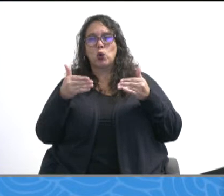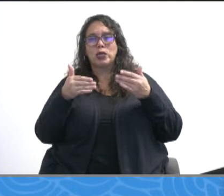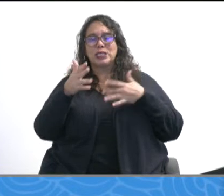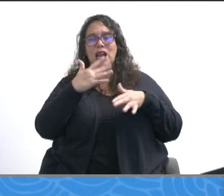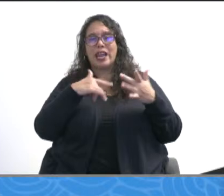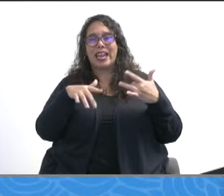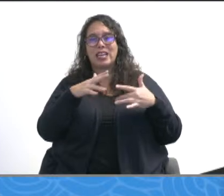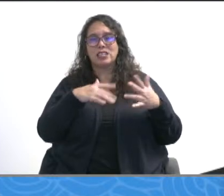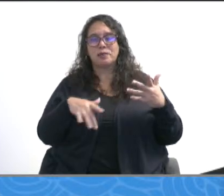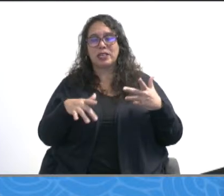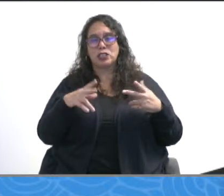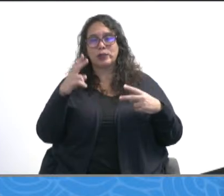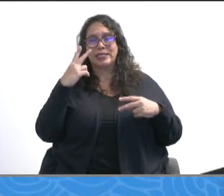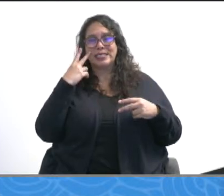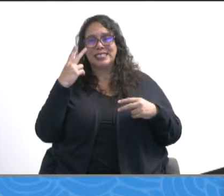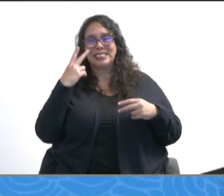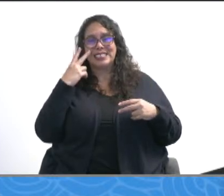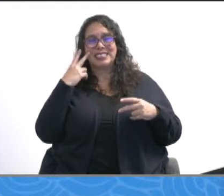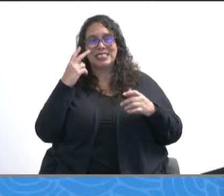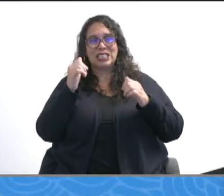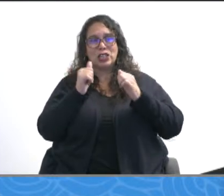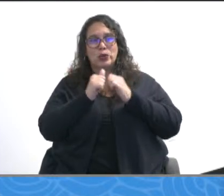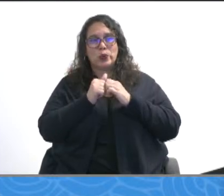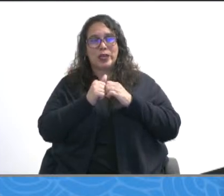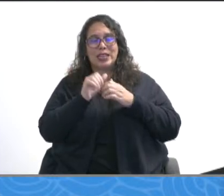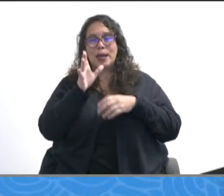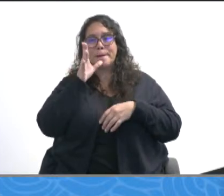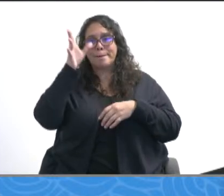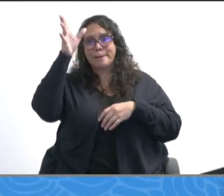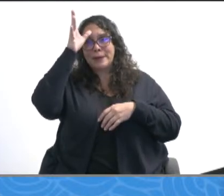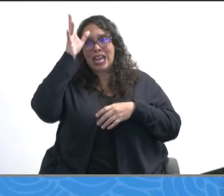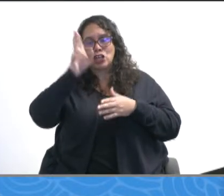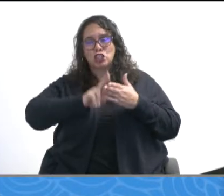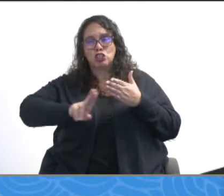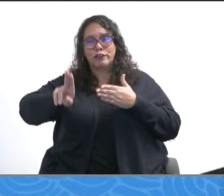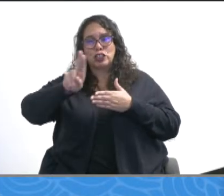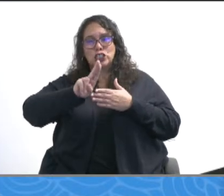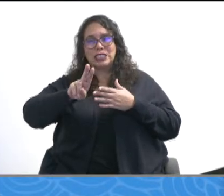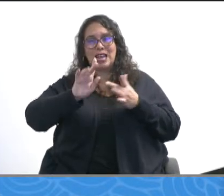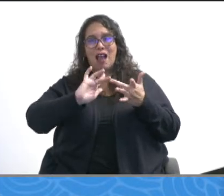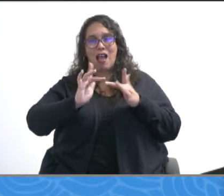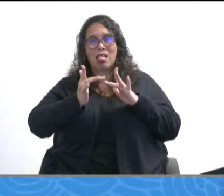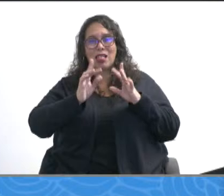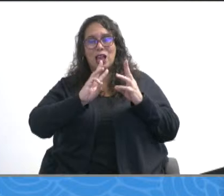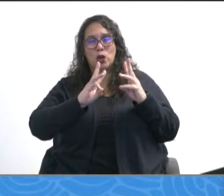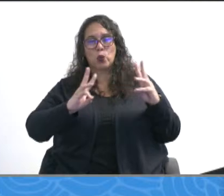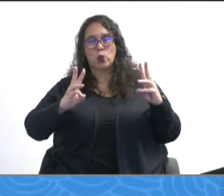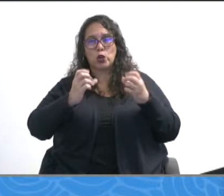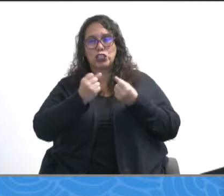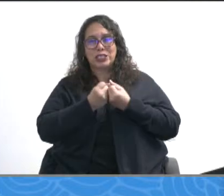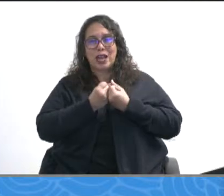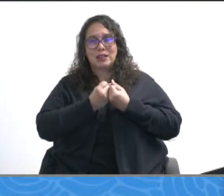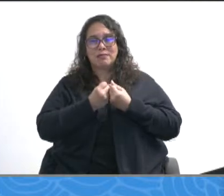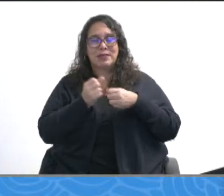So you can see with the Parent University on like workshops, we were averaging about,